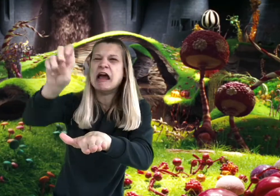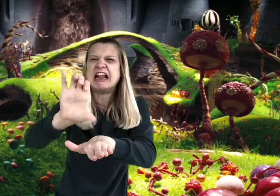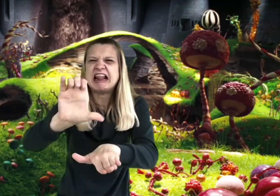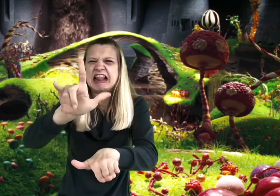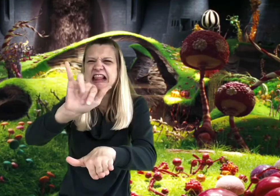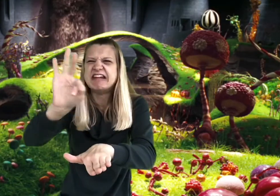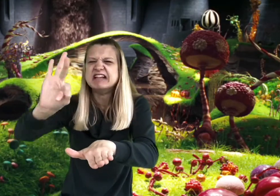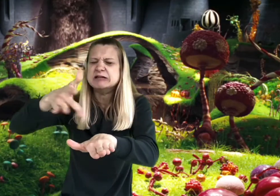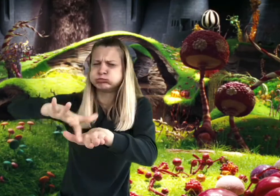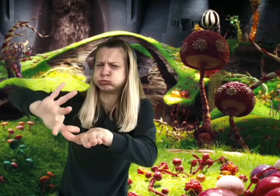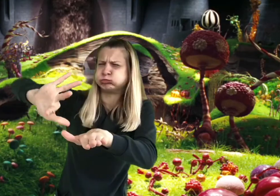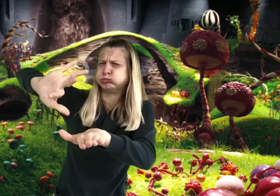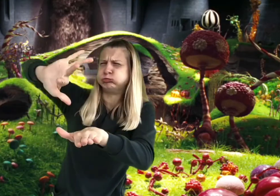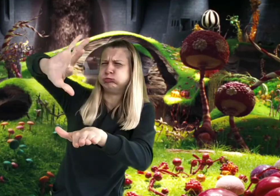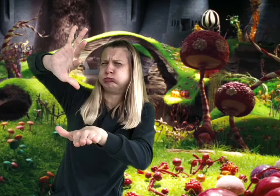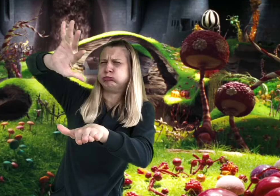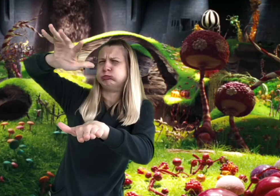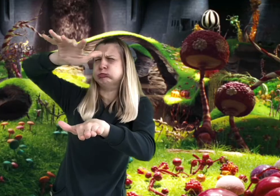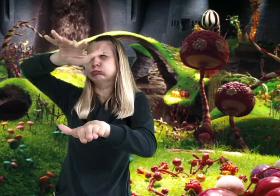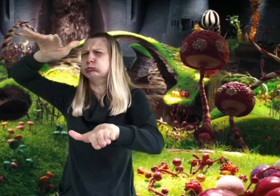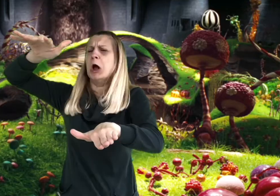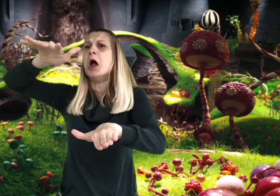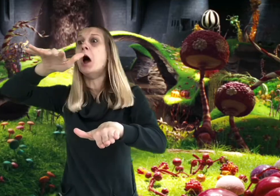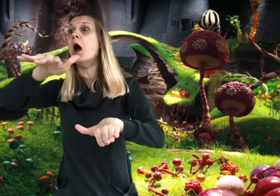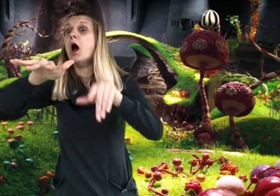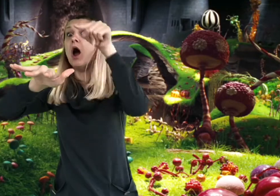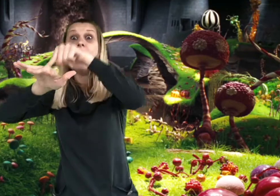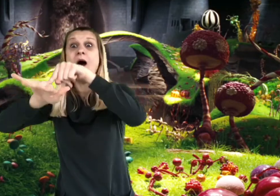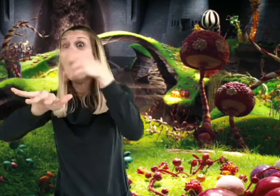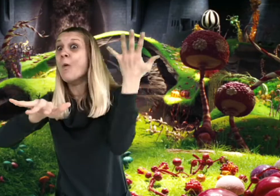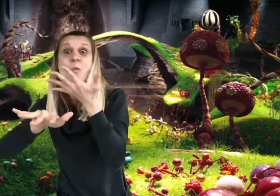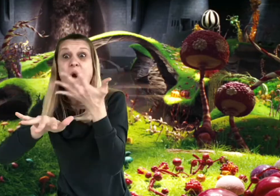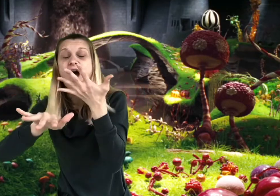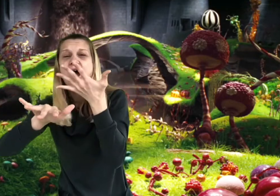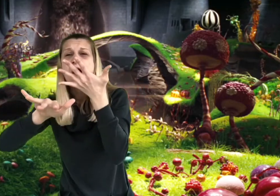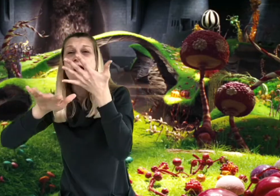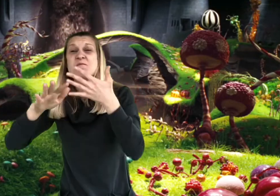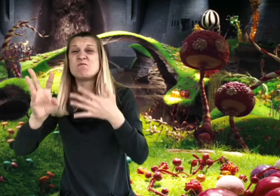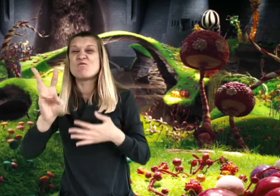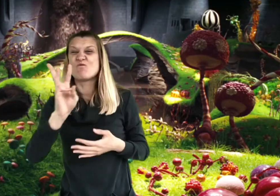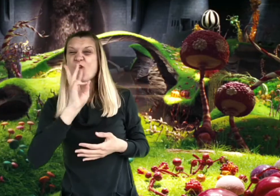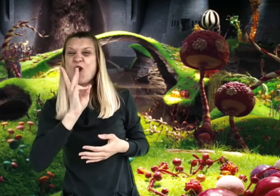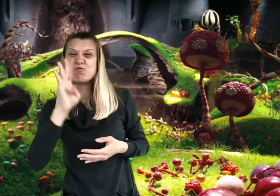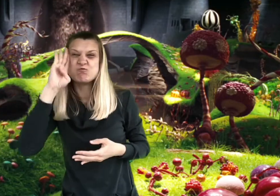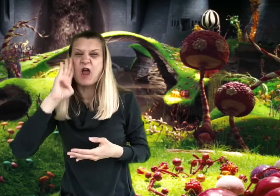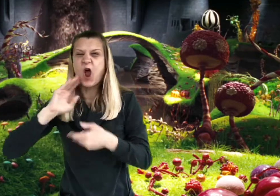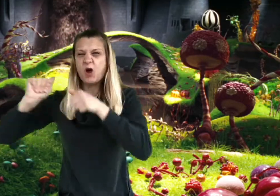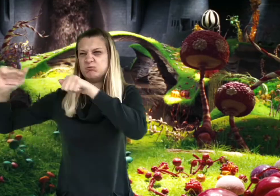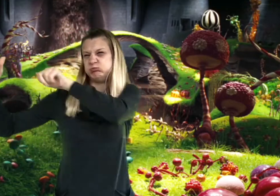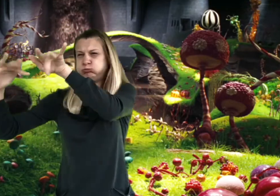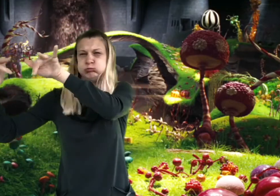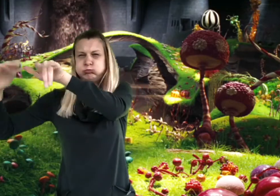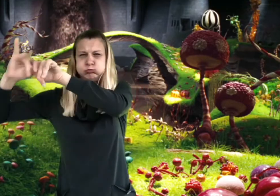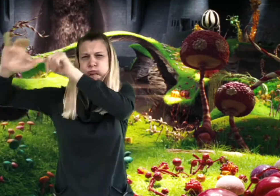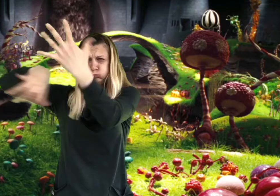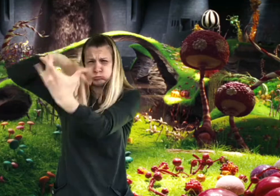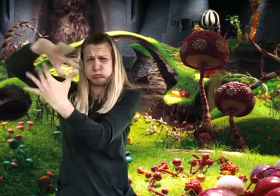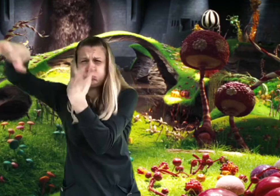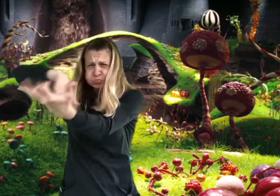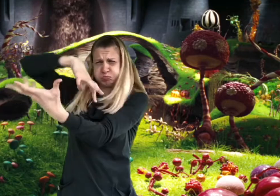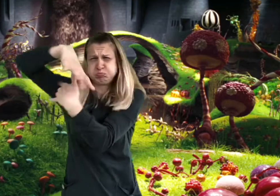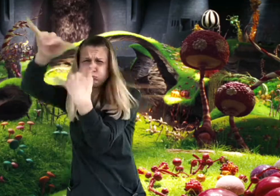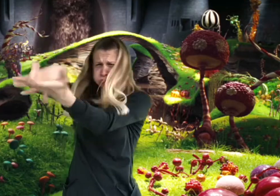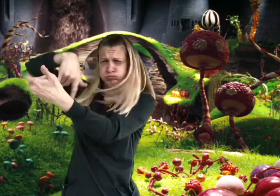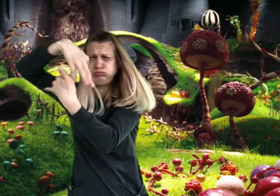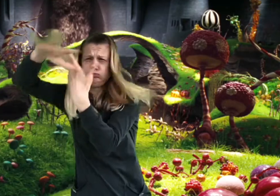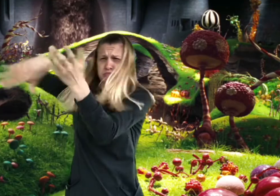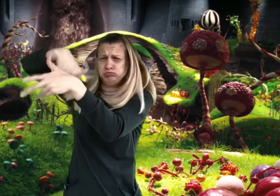a steep cliff over which the water curled and rolled in a solid sheet,